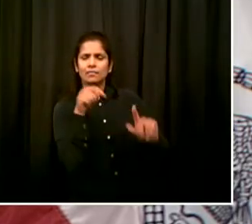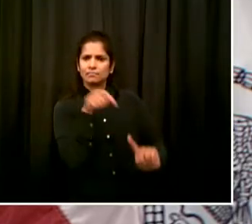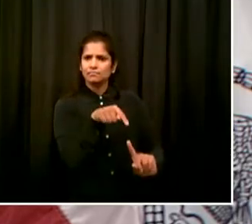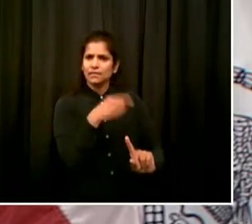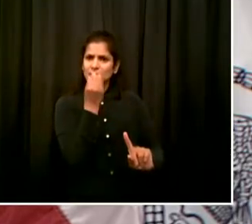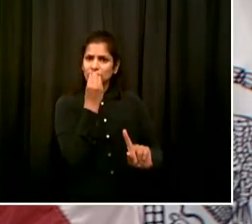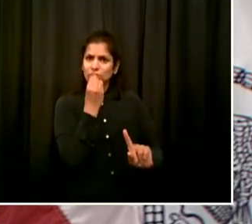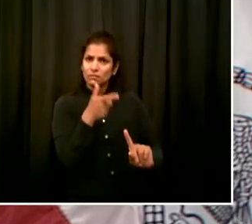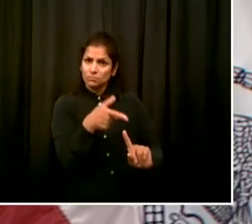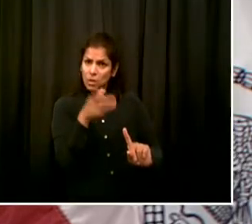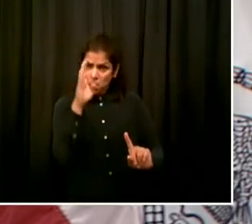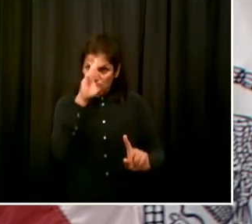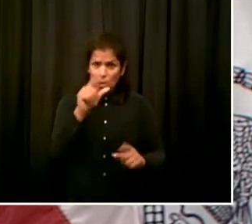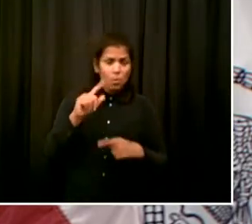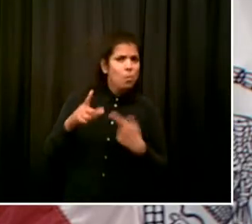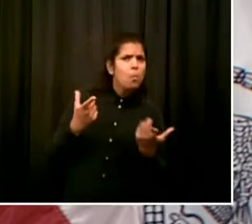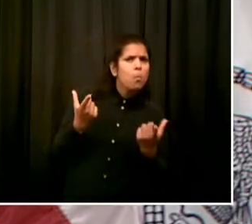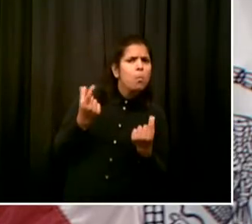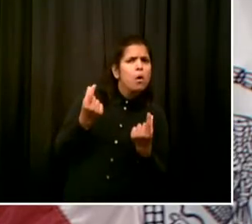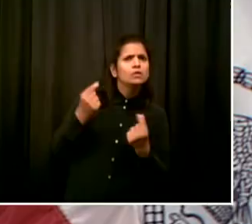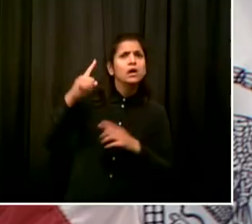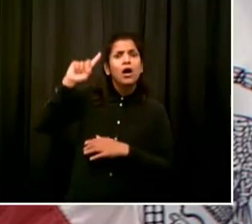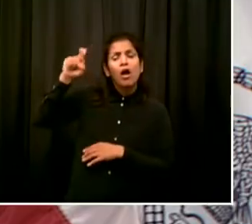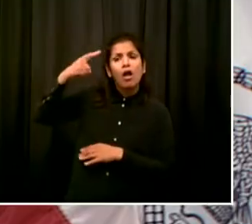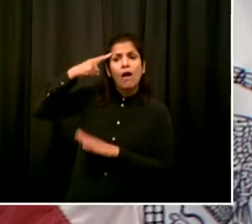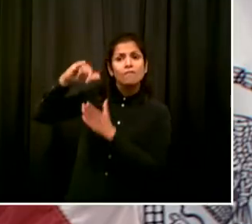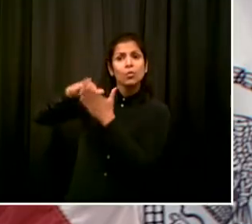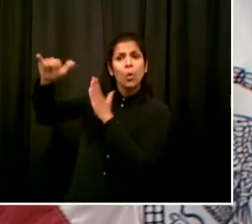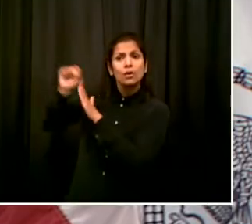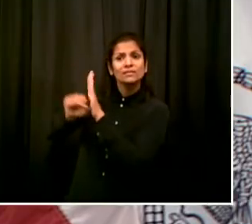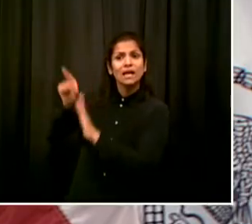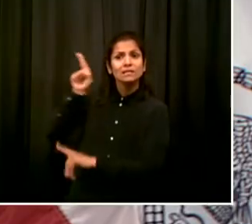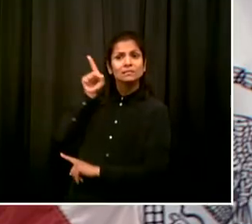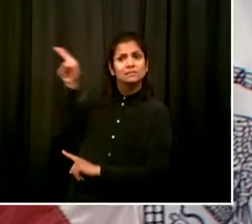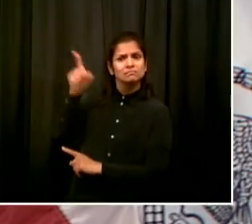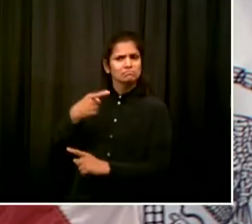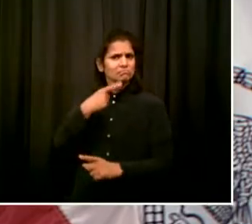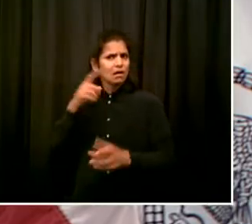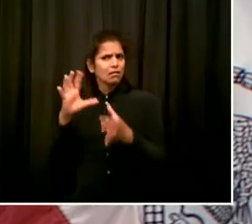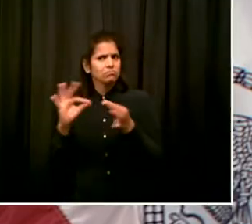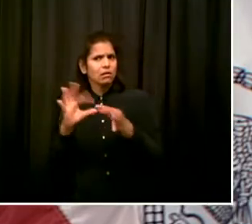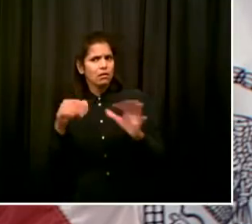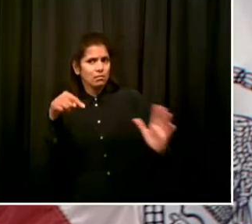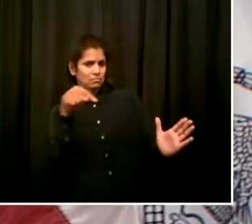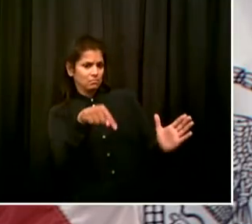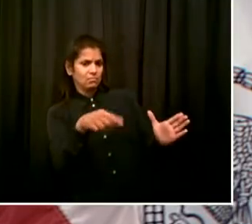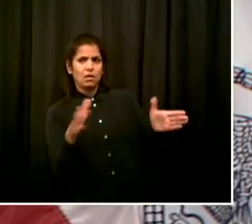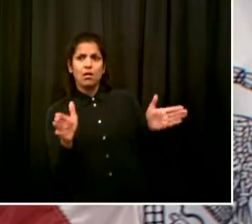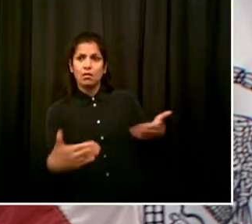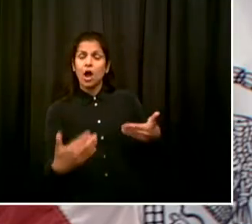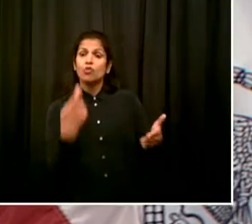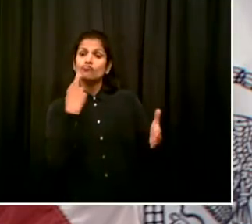IS PLEASING OR DISPLEASING? WHAT WAS THE LAST PART? DO YU OTHINK THTAE STE POLICE AND THE LEGAL AUTHORITY --